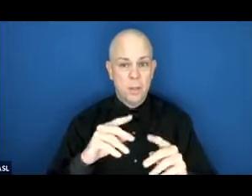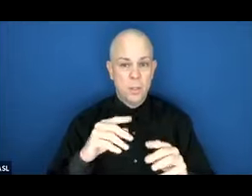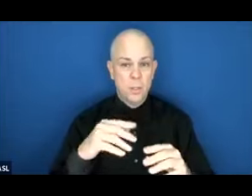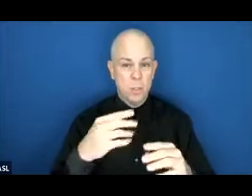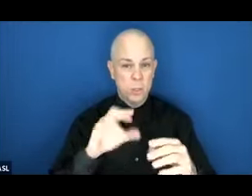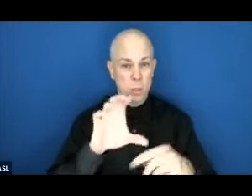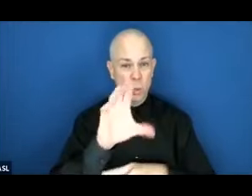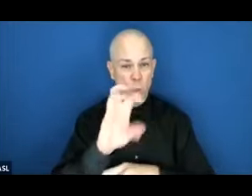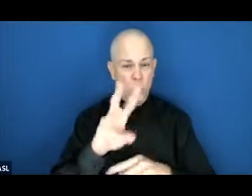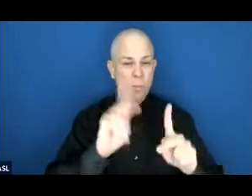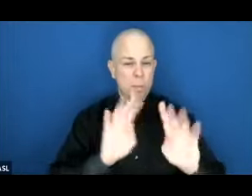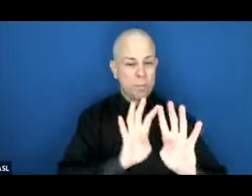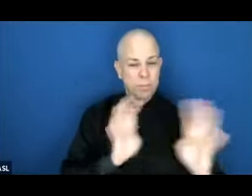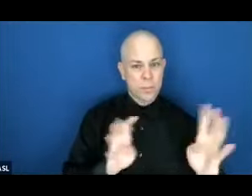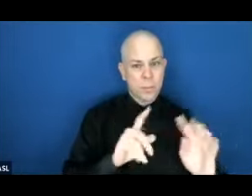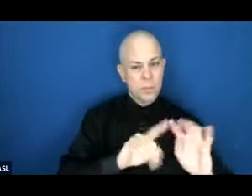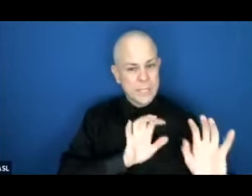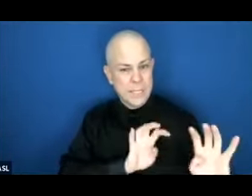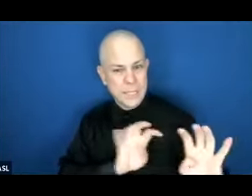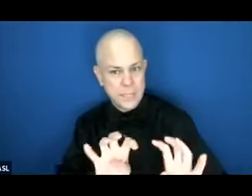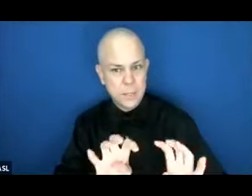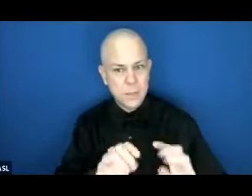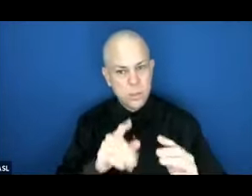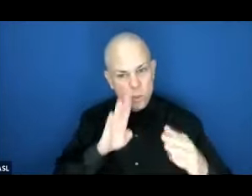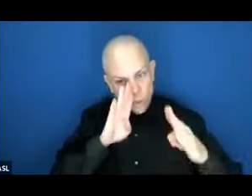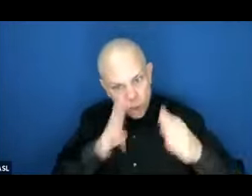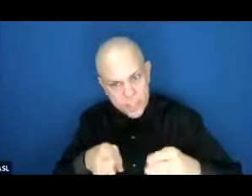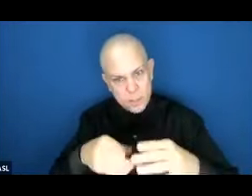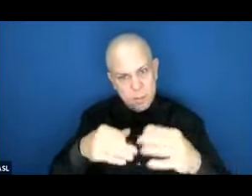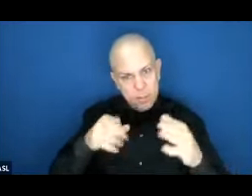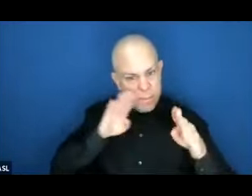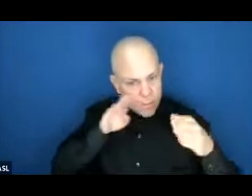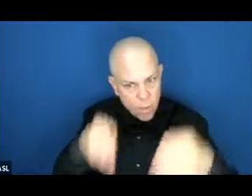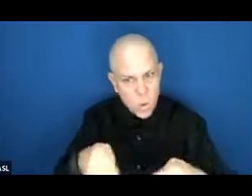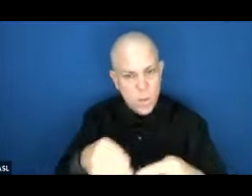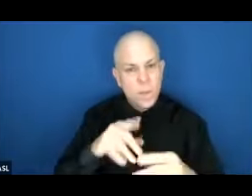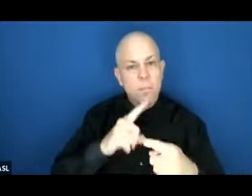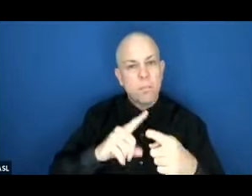line that's not against the fire's edge direct line is right against the fire's